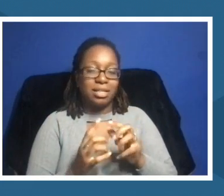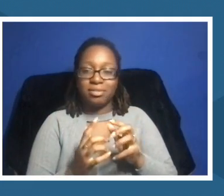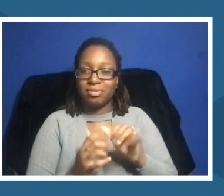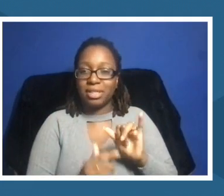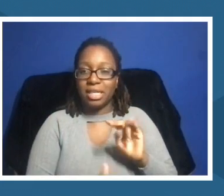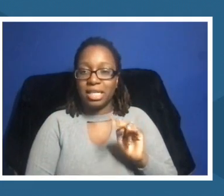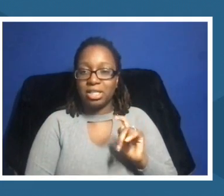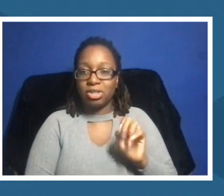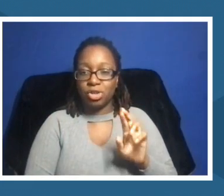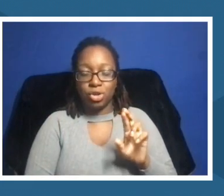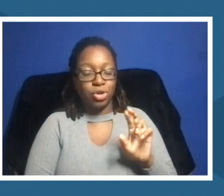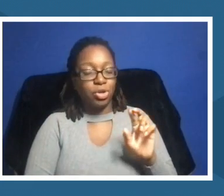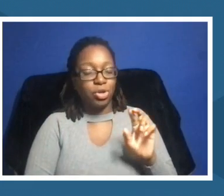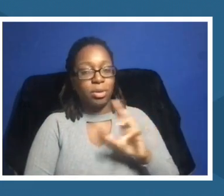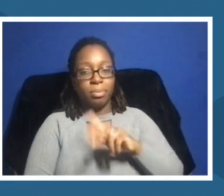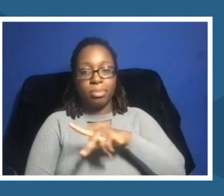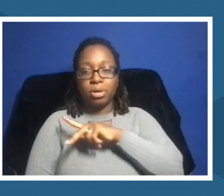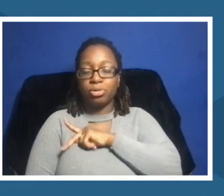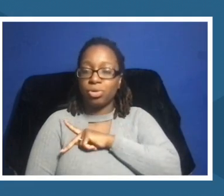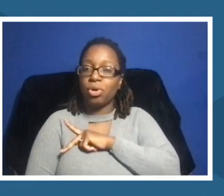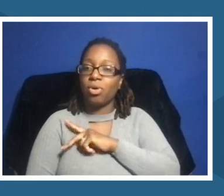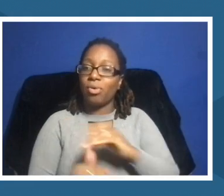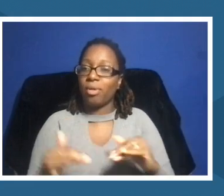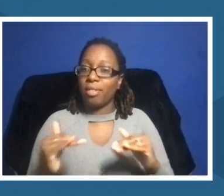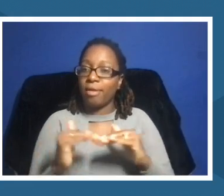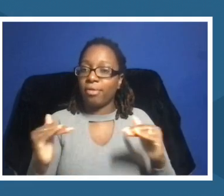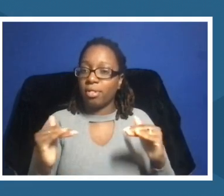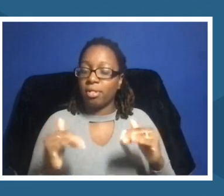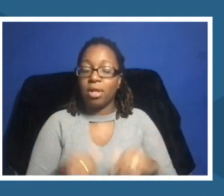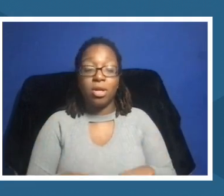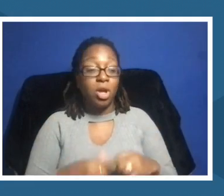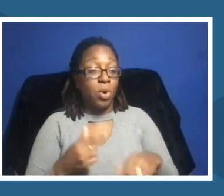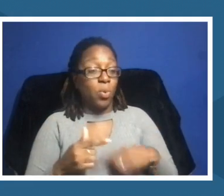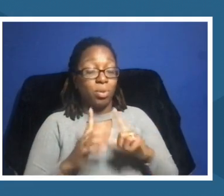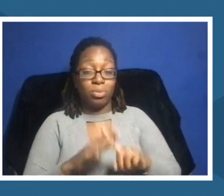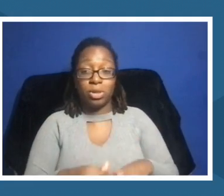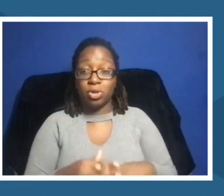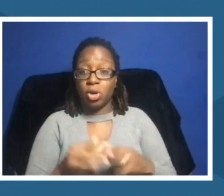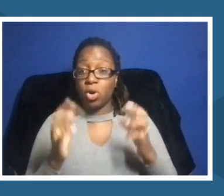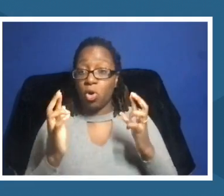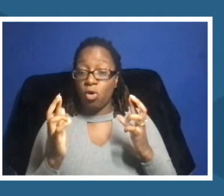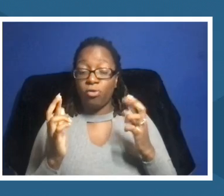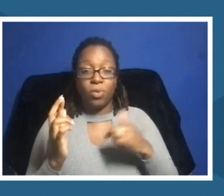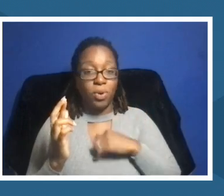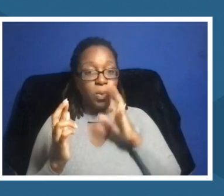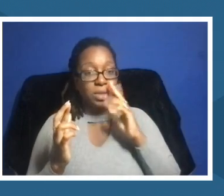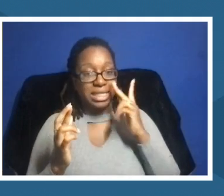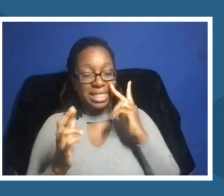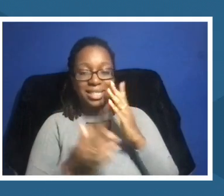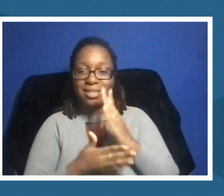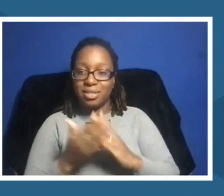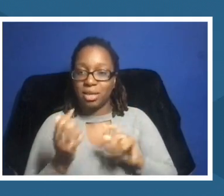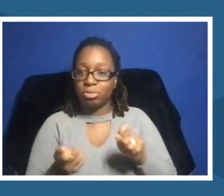encourage others to do the same hopefully we will start working towards some change and better empathy and